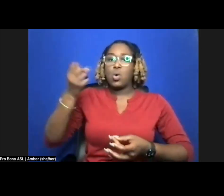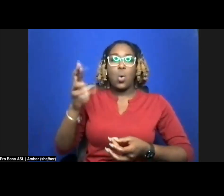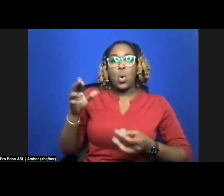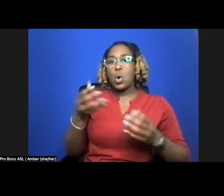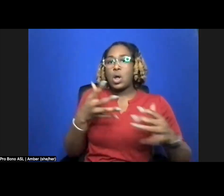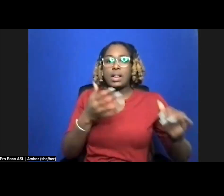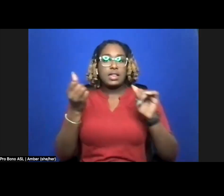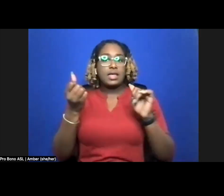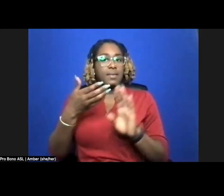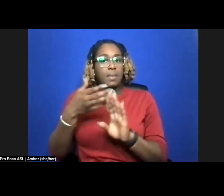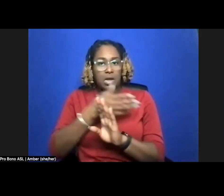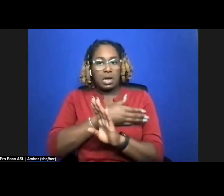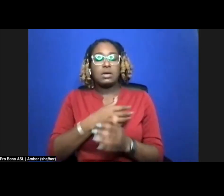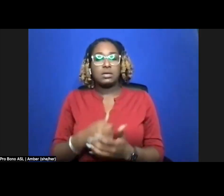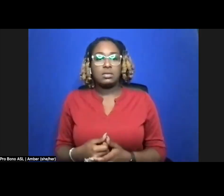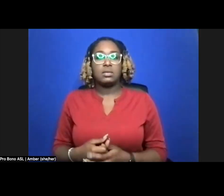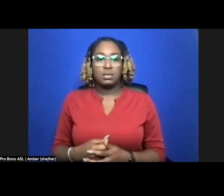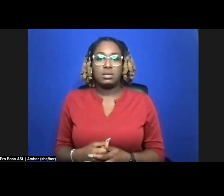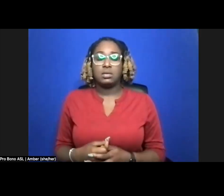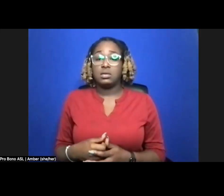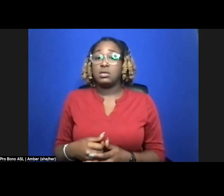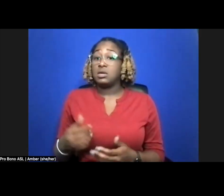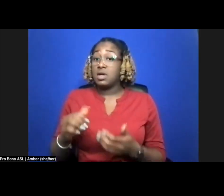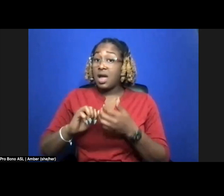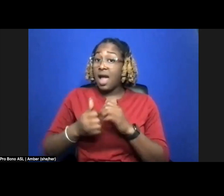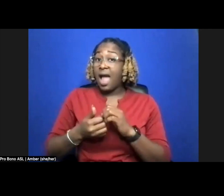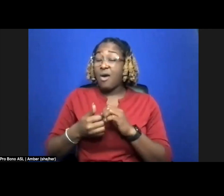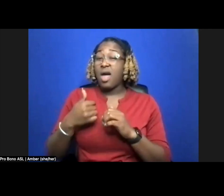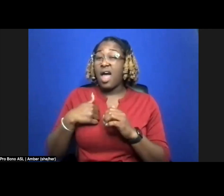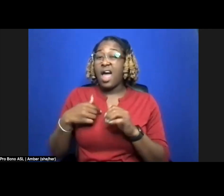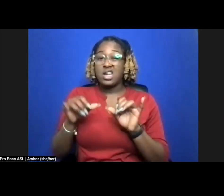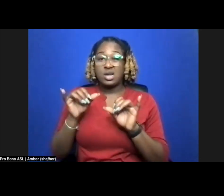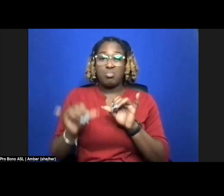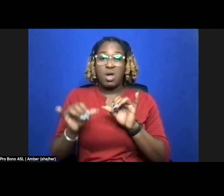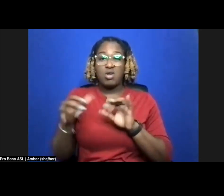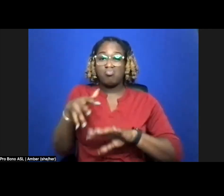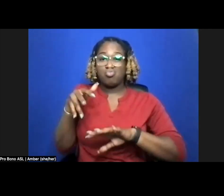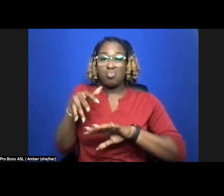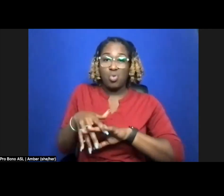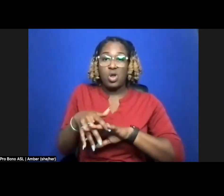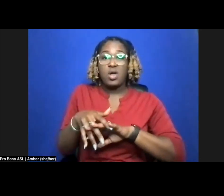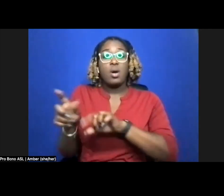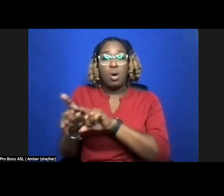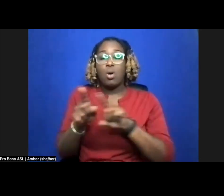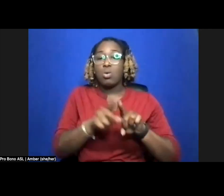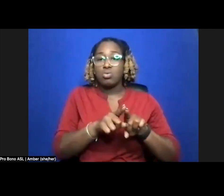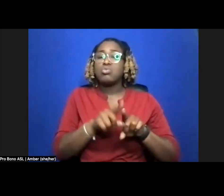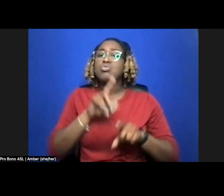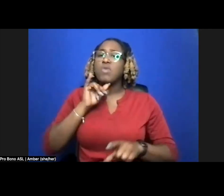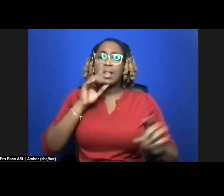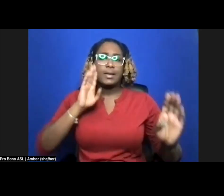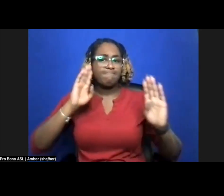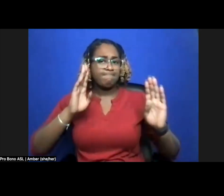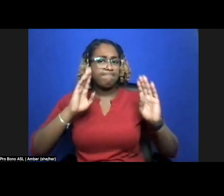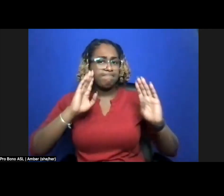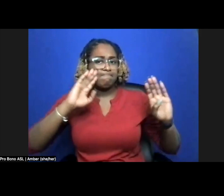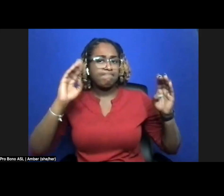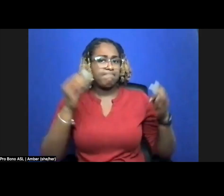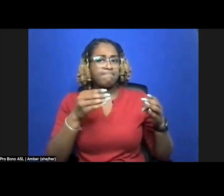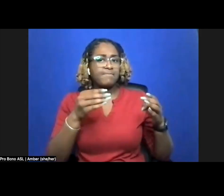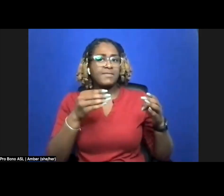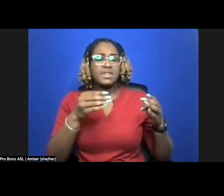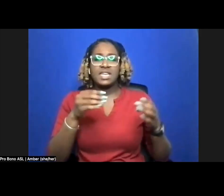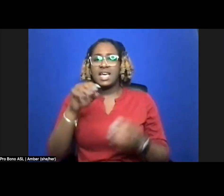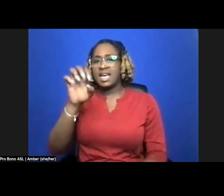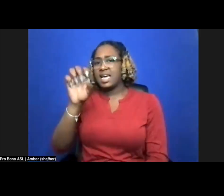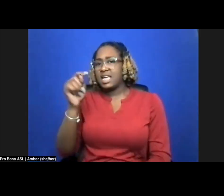I to remain rooted, while also really attentive to the ether; the cosmos and everything beyond?